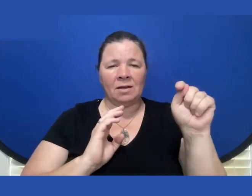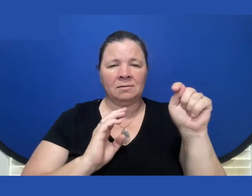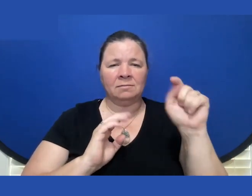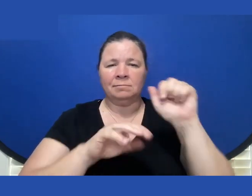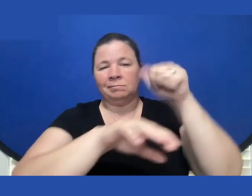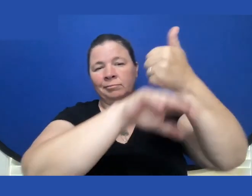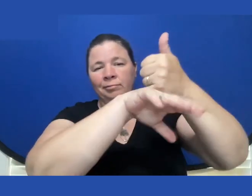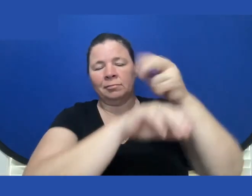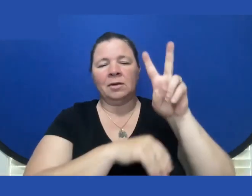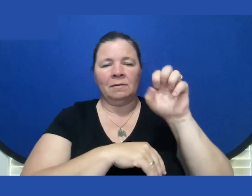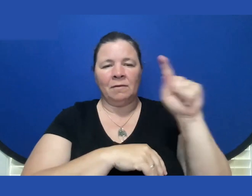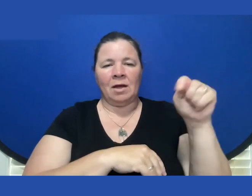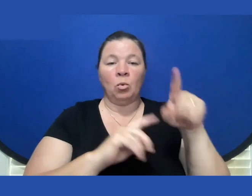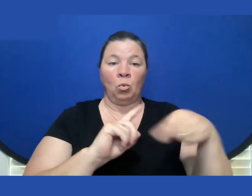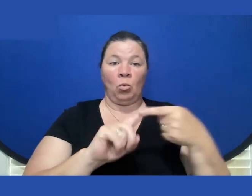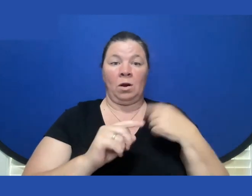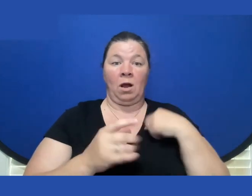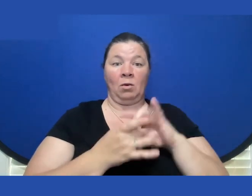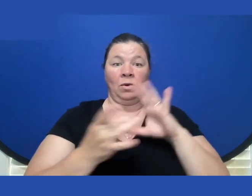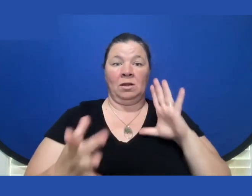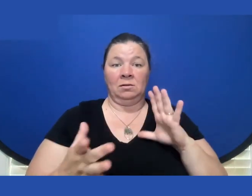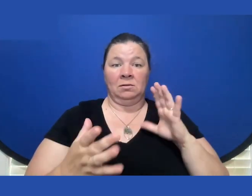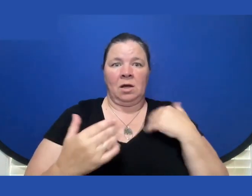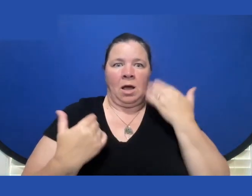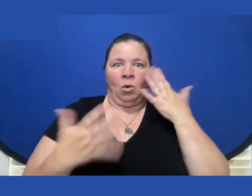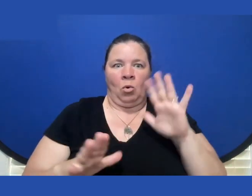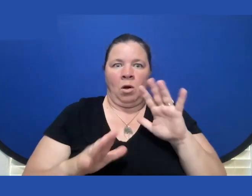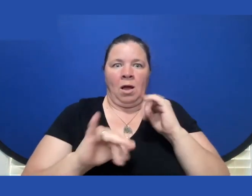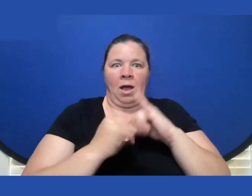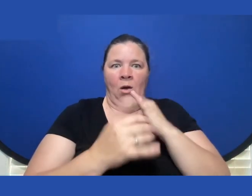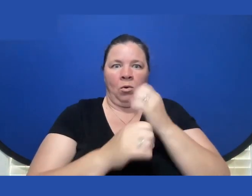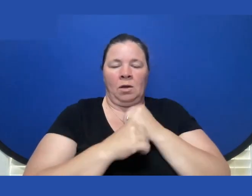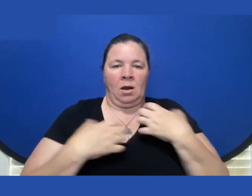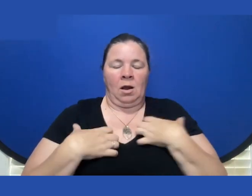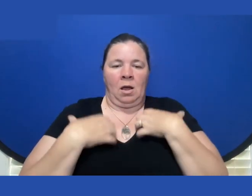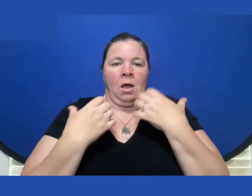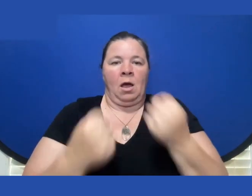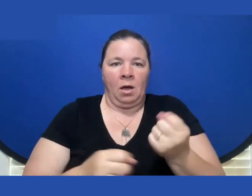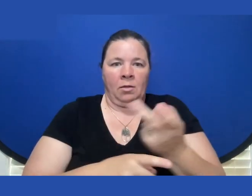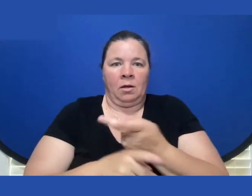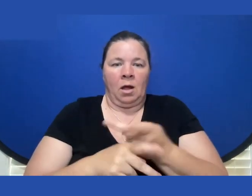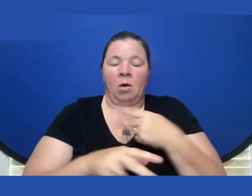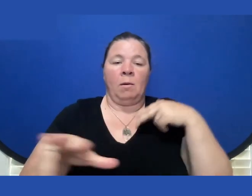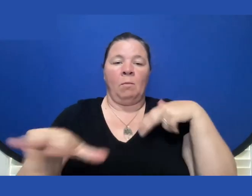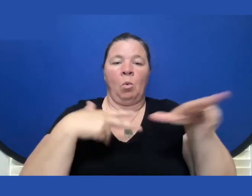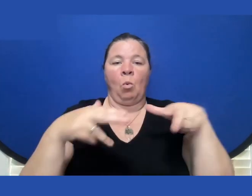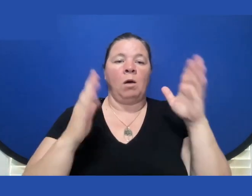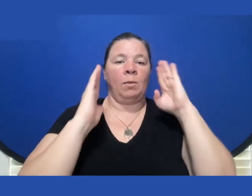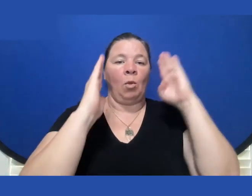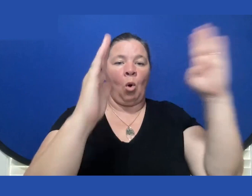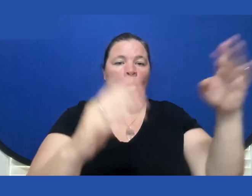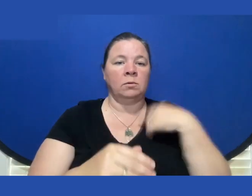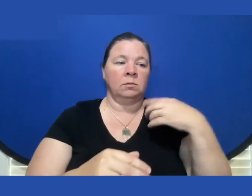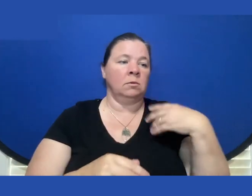"When I released, I didn't even know how to get healthcare. I was so used to just walking down the hall and then going and getting," you know,